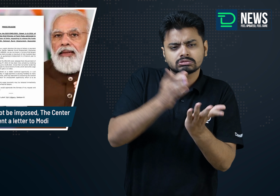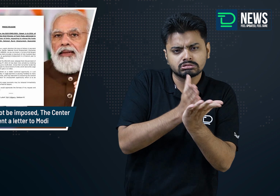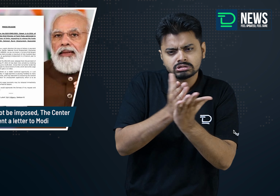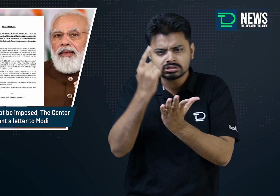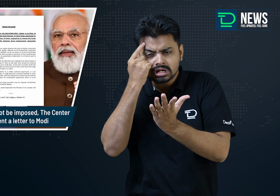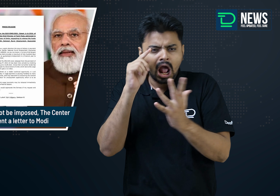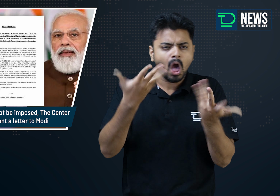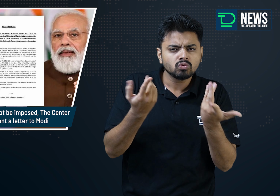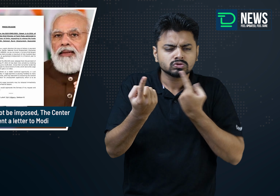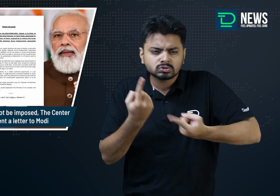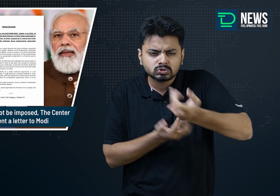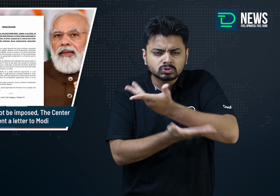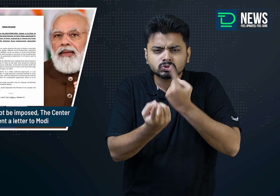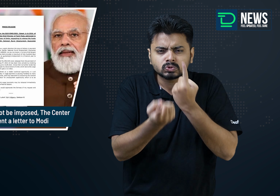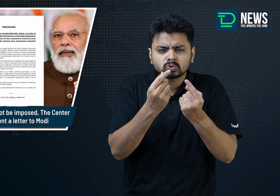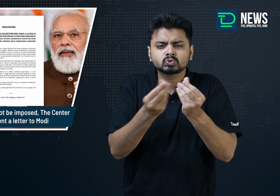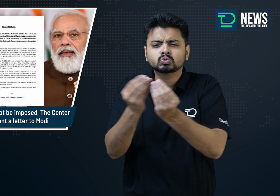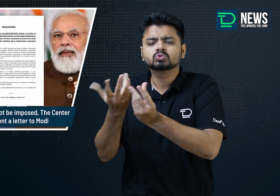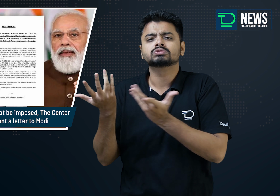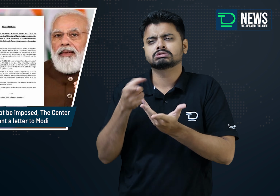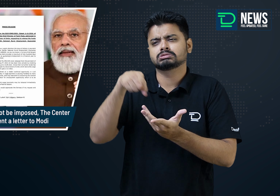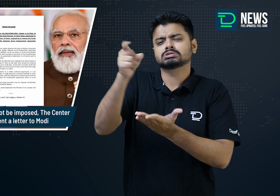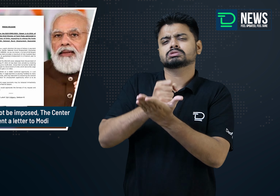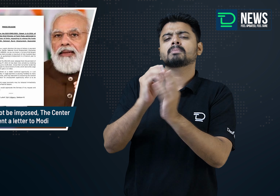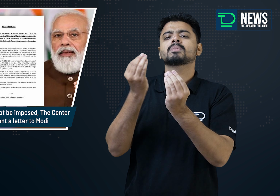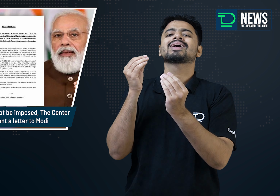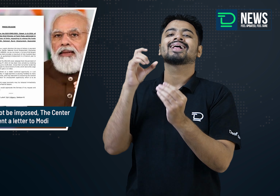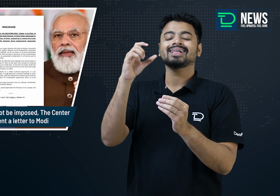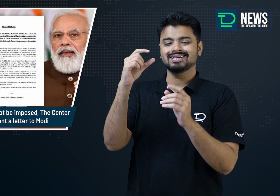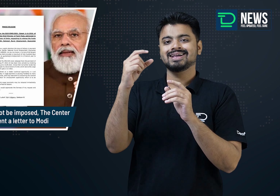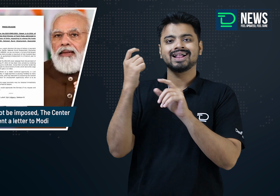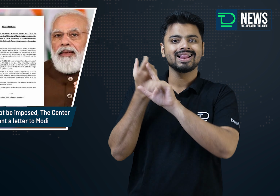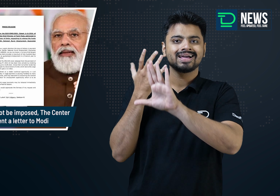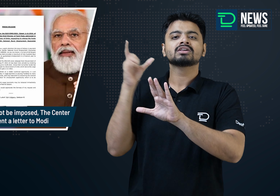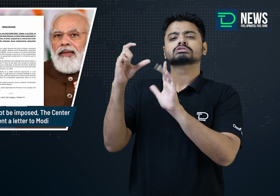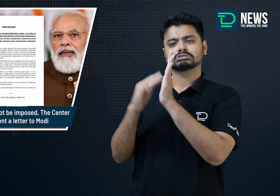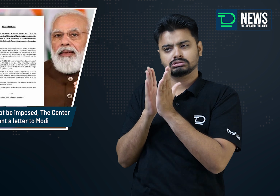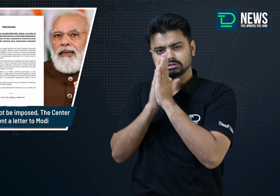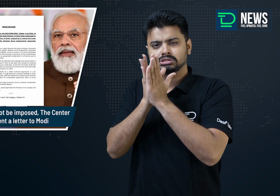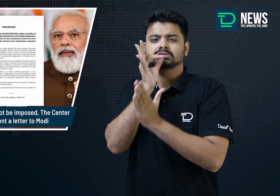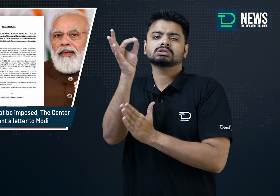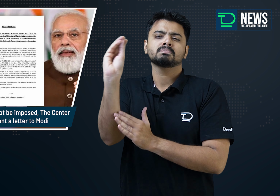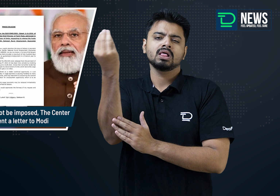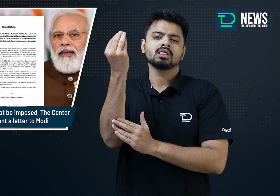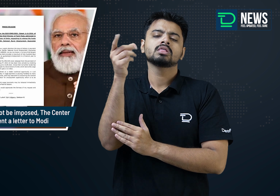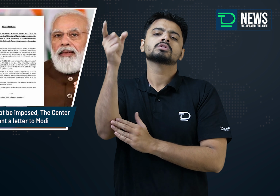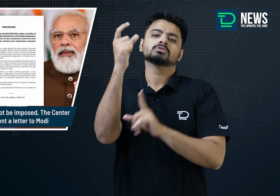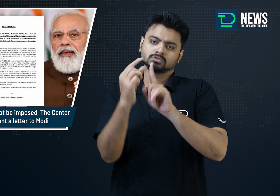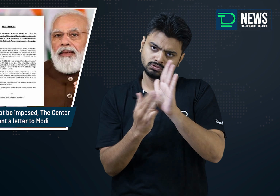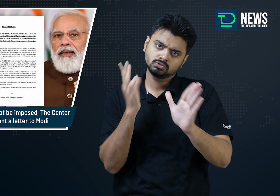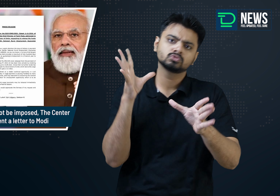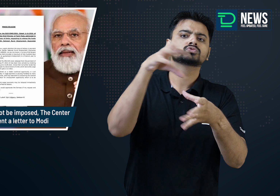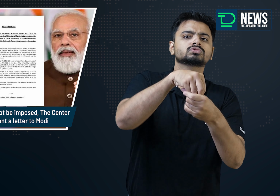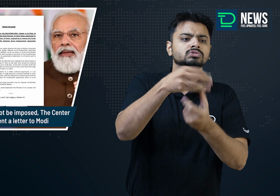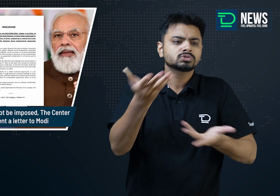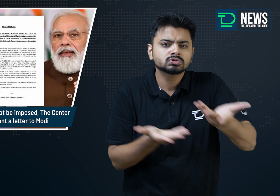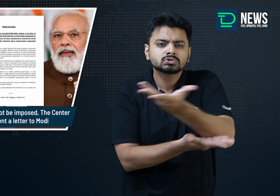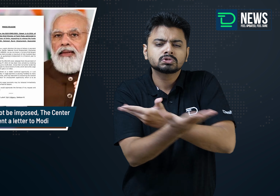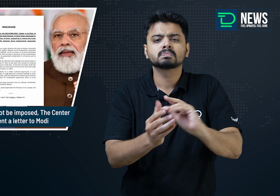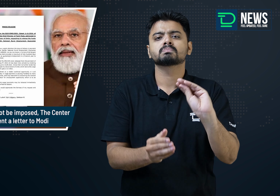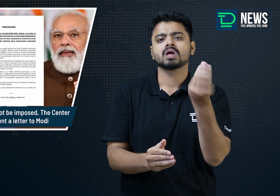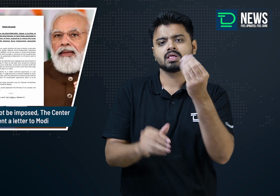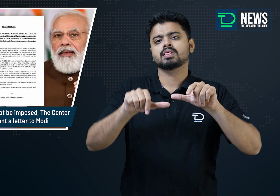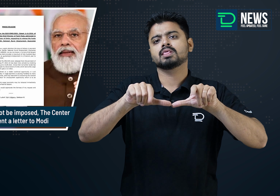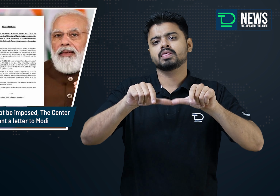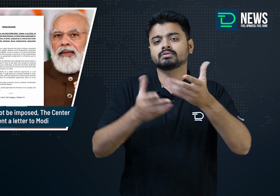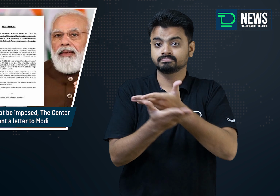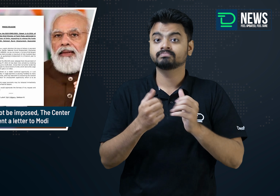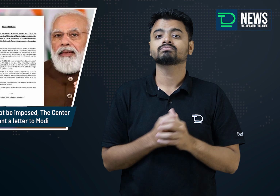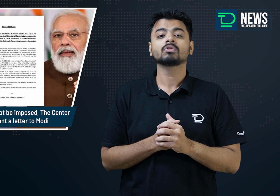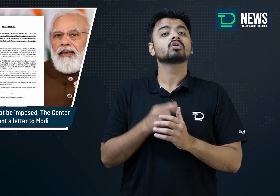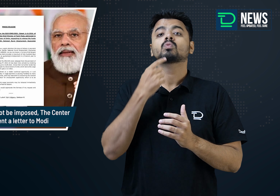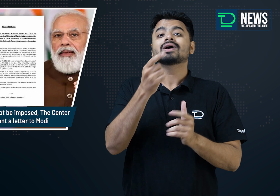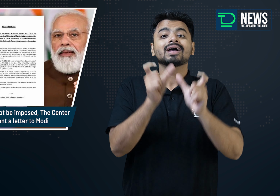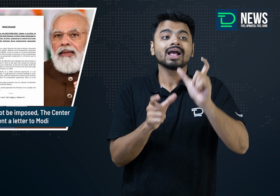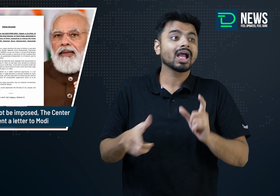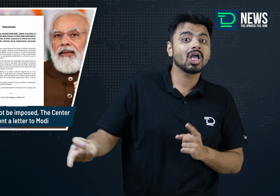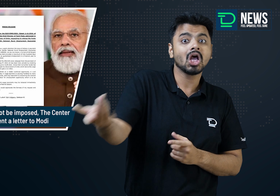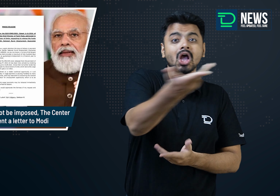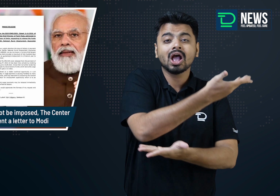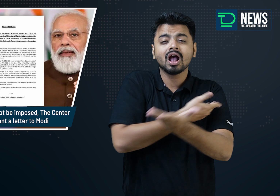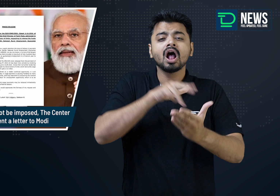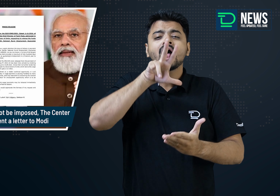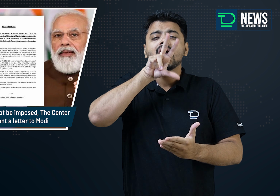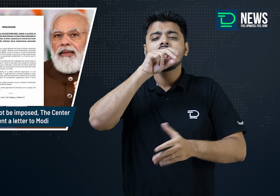Through a letter, the Prime Minister was asked to intervene in the matter and resolve the concern and take corrective measures